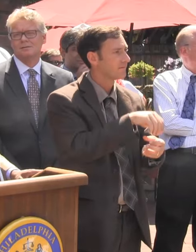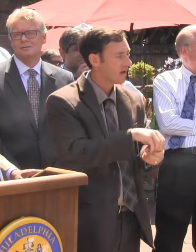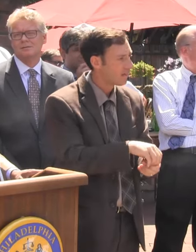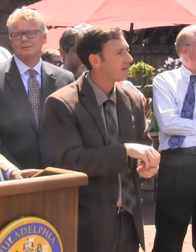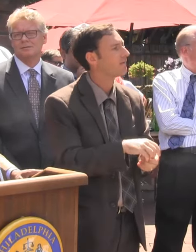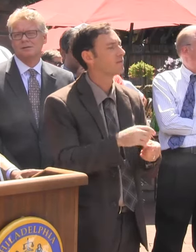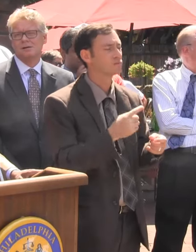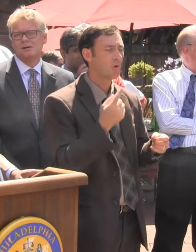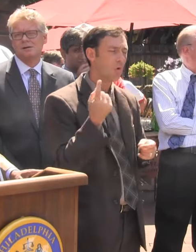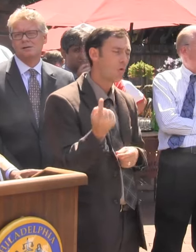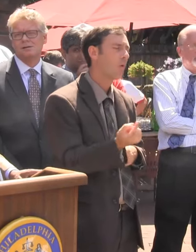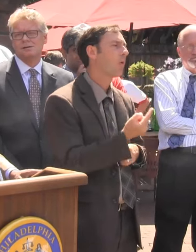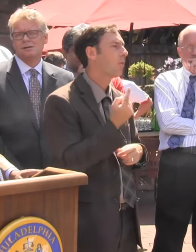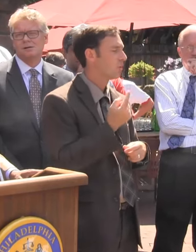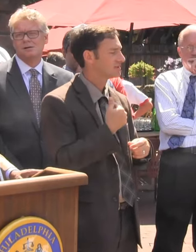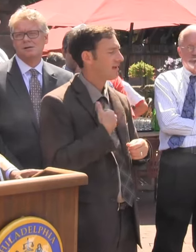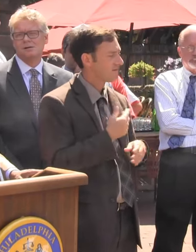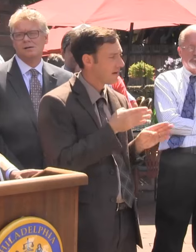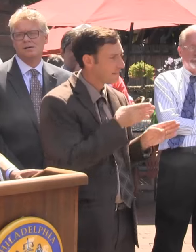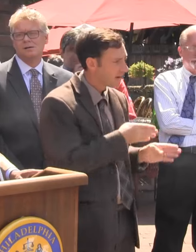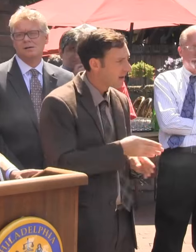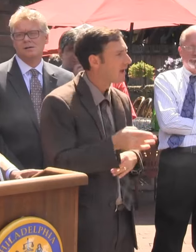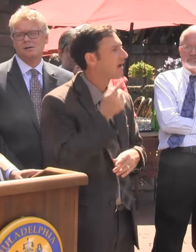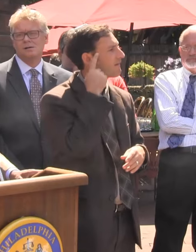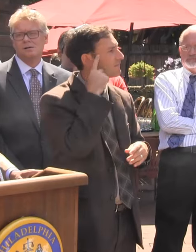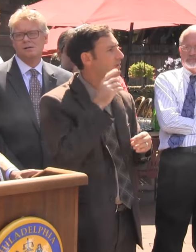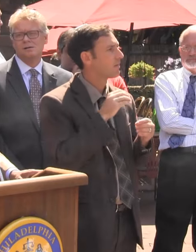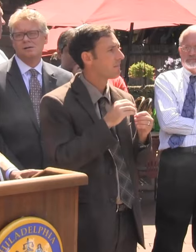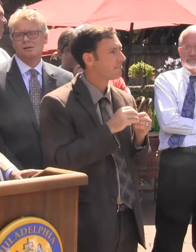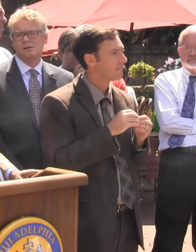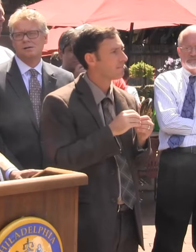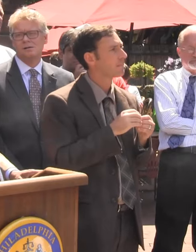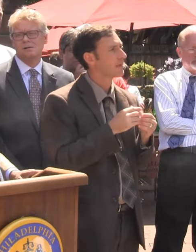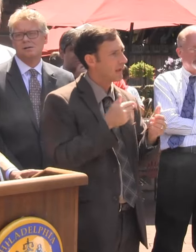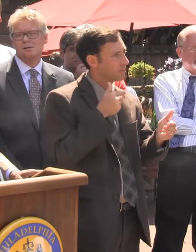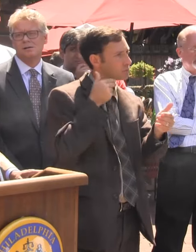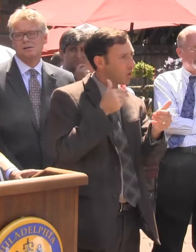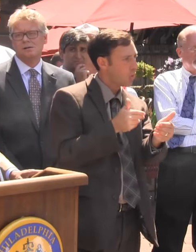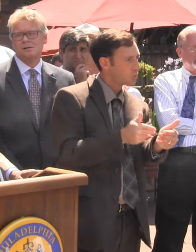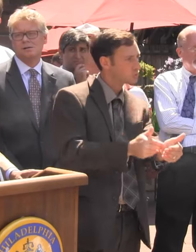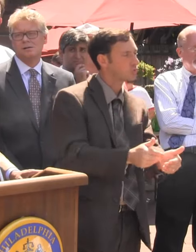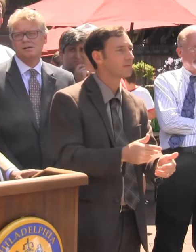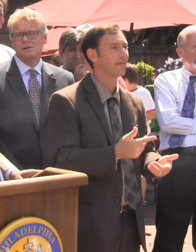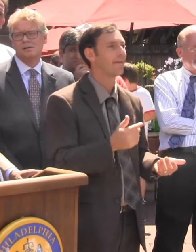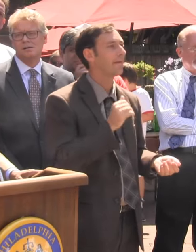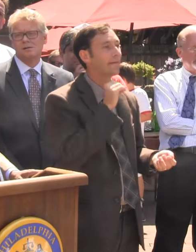there was always a plan for more as we got closer, it's not a coincidence that we're